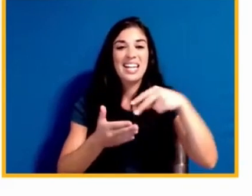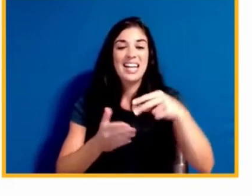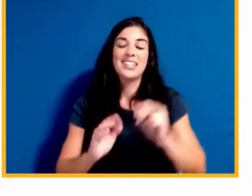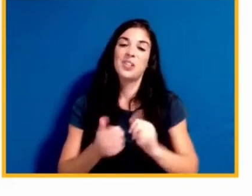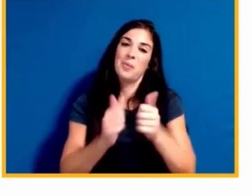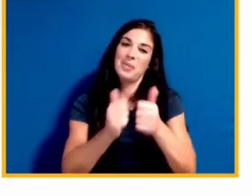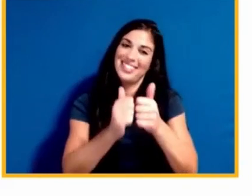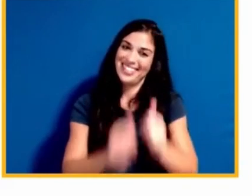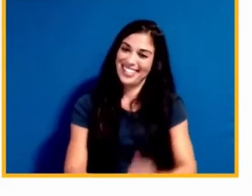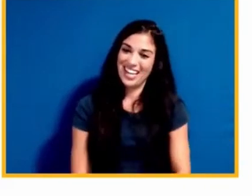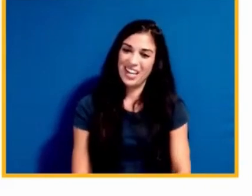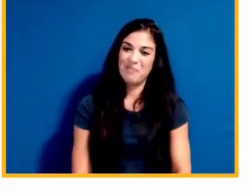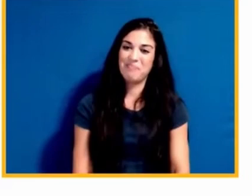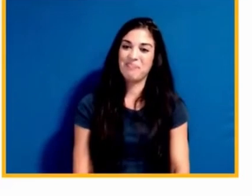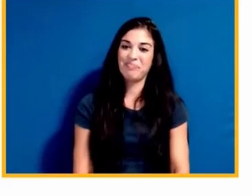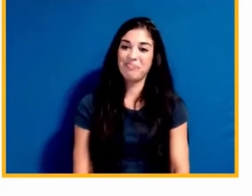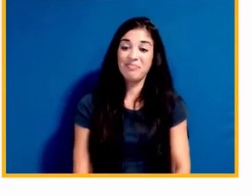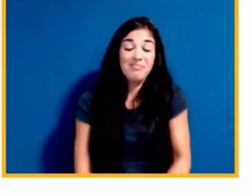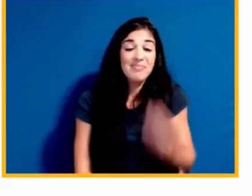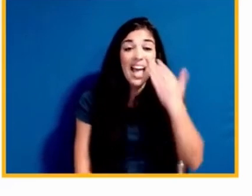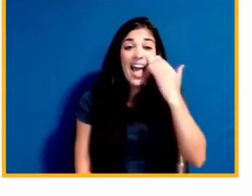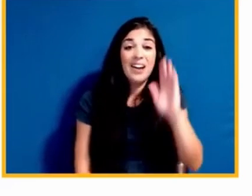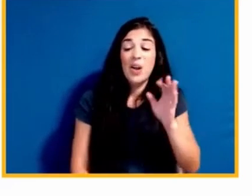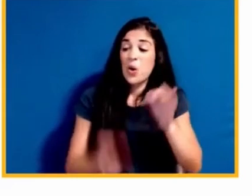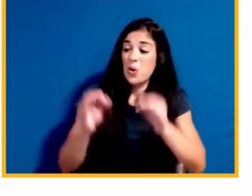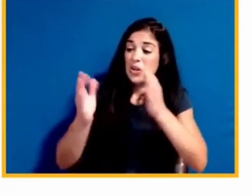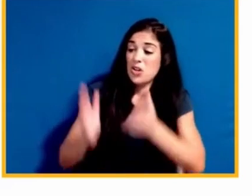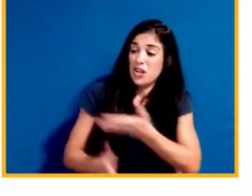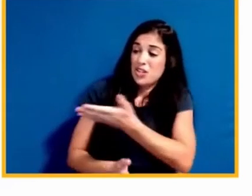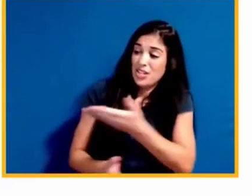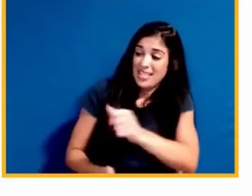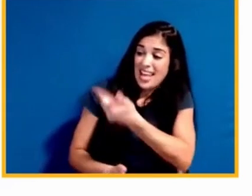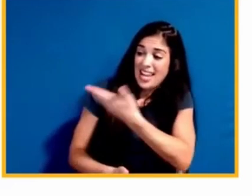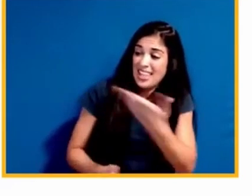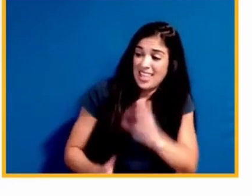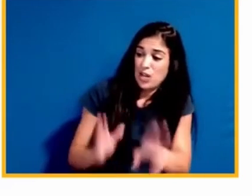competition. I mean I don't know, judges, do we have anything that we want to say,